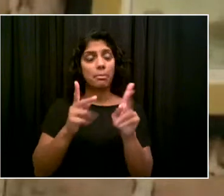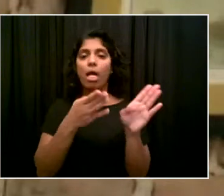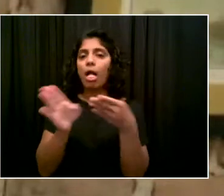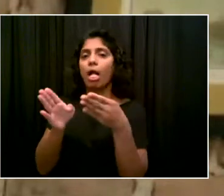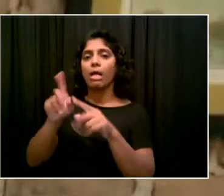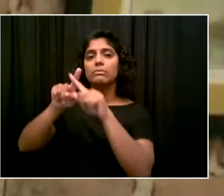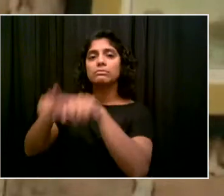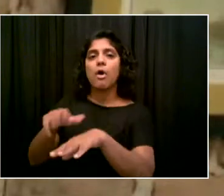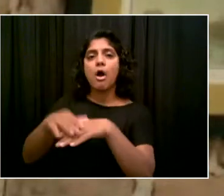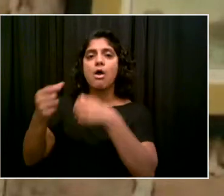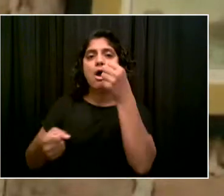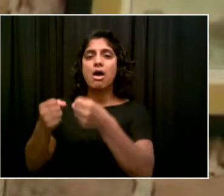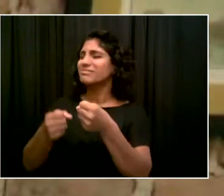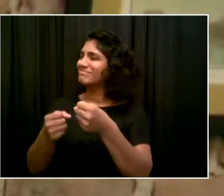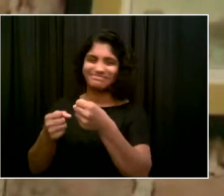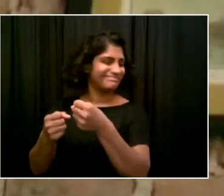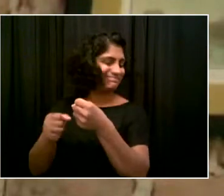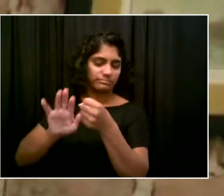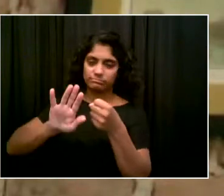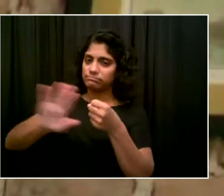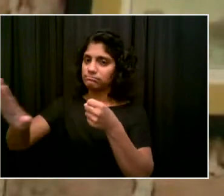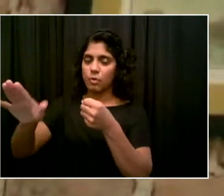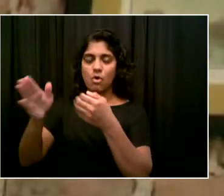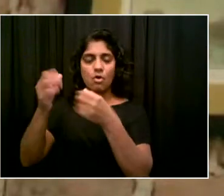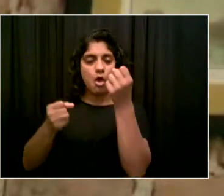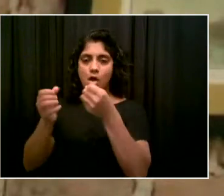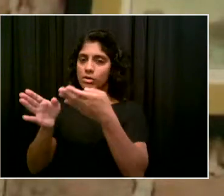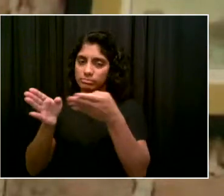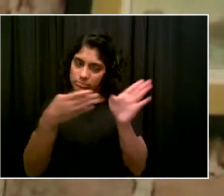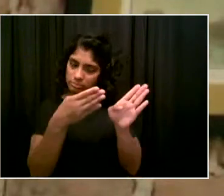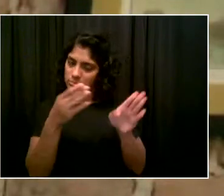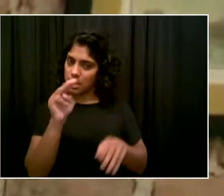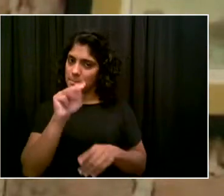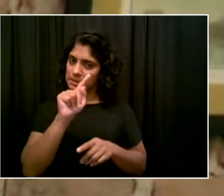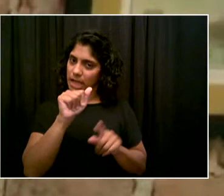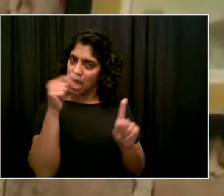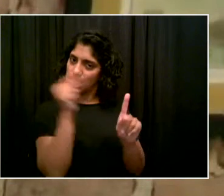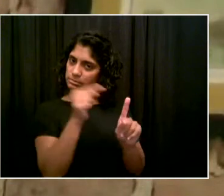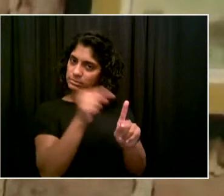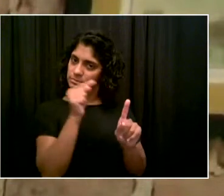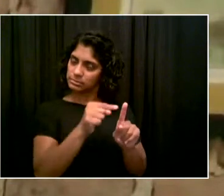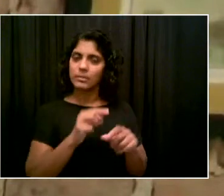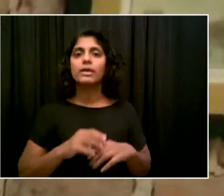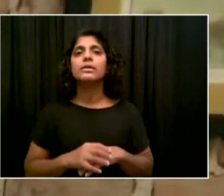A SMART AND THOUGHTFUL CONSCIENTIOUS INDIVIDUAL. HE'S A GREAT